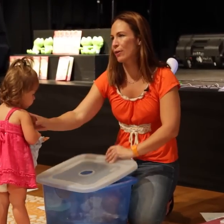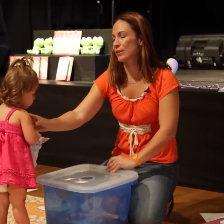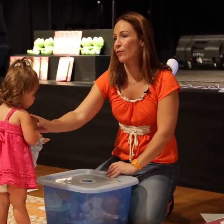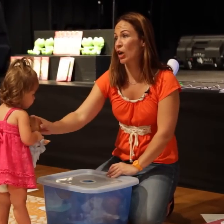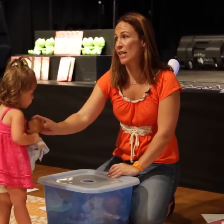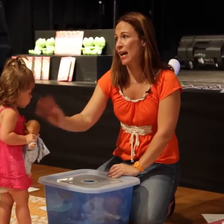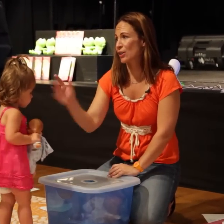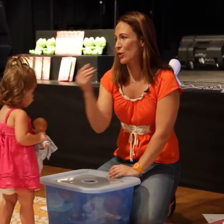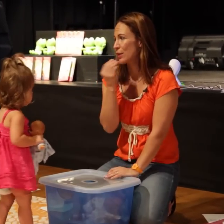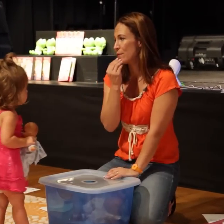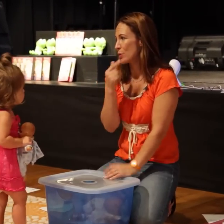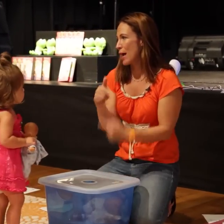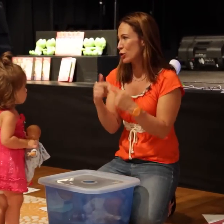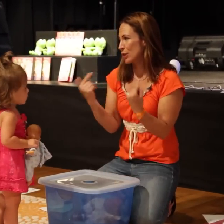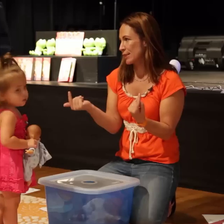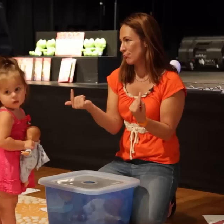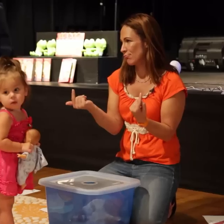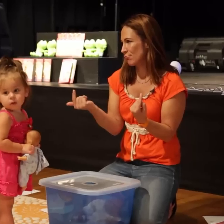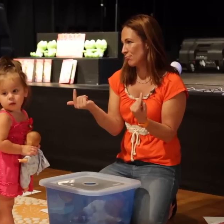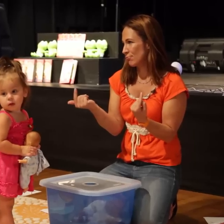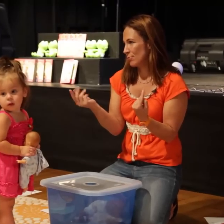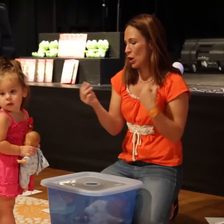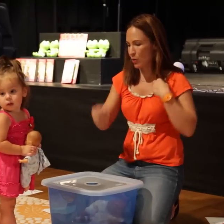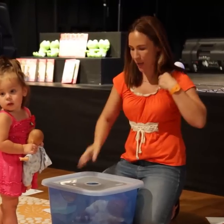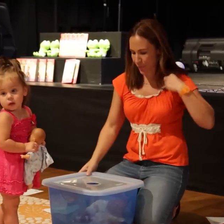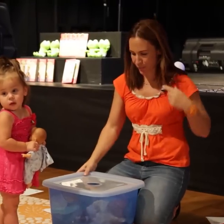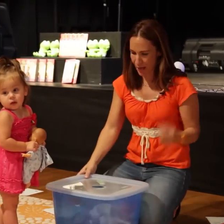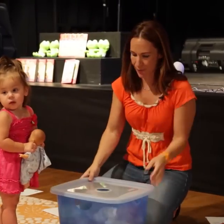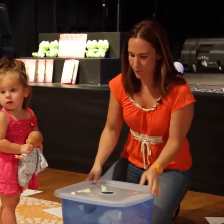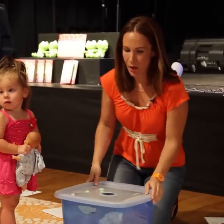So I forgot to ask are there any food allergies? No, okay.